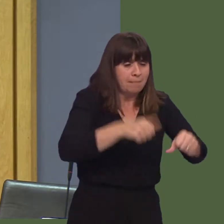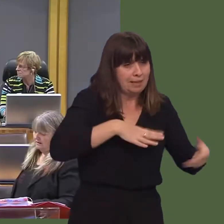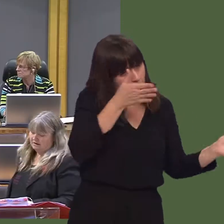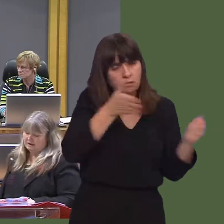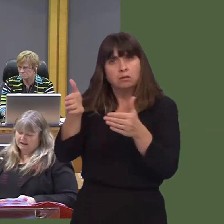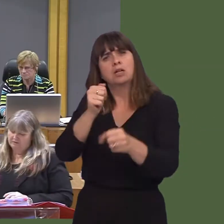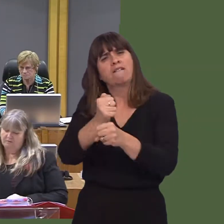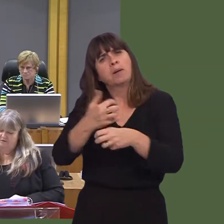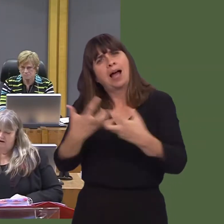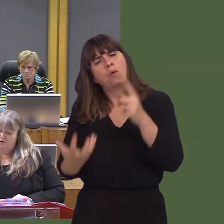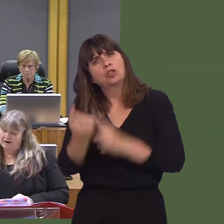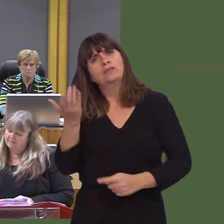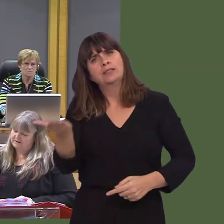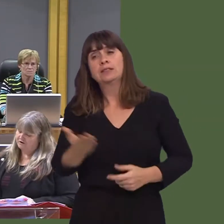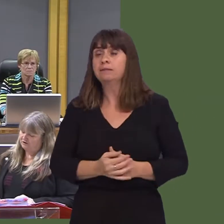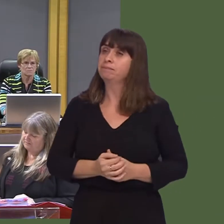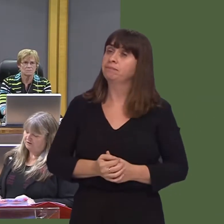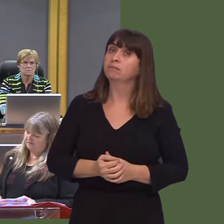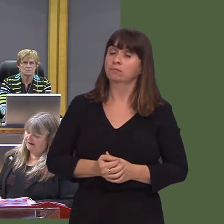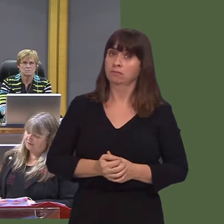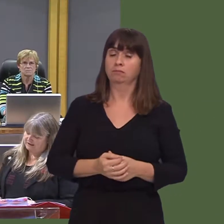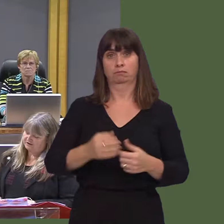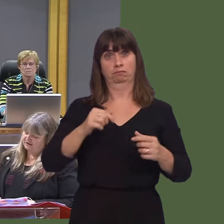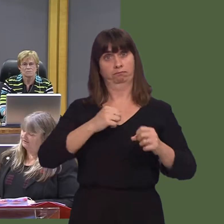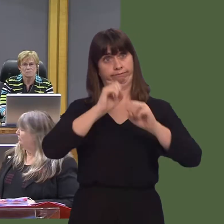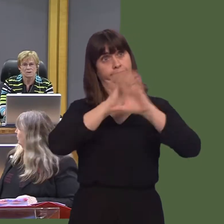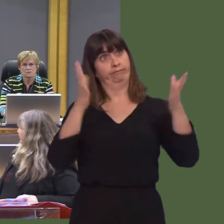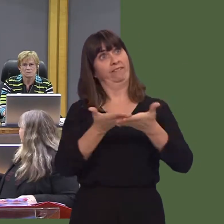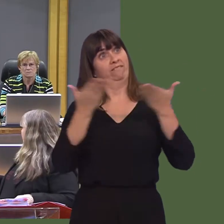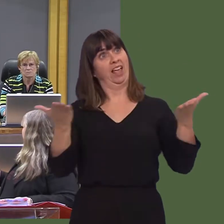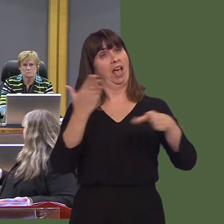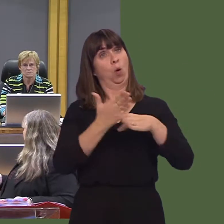Julie James AM: A core element of the concept of a fair work nation is, of course, the fair